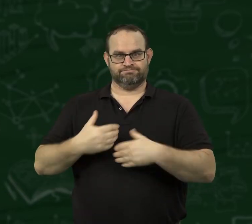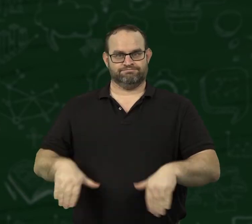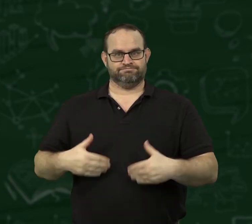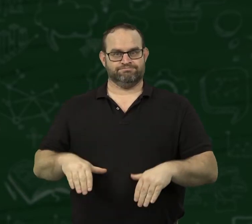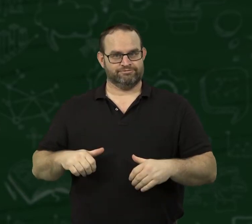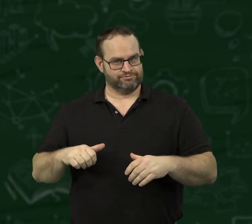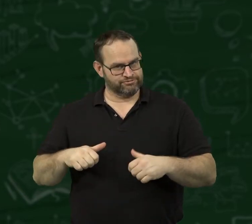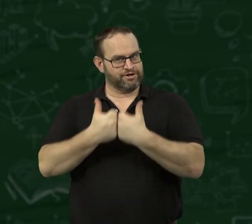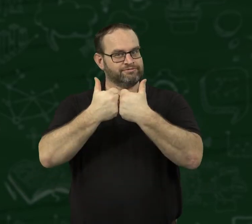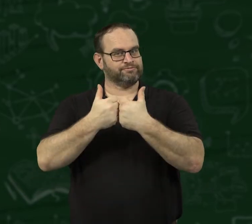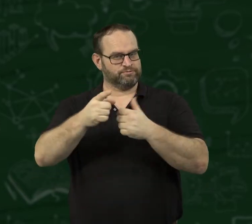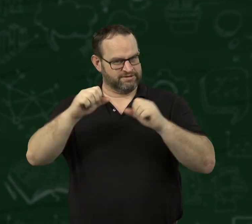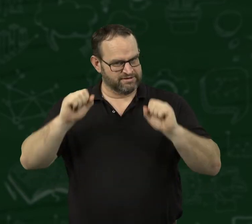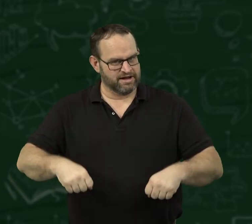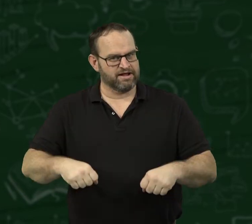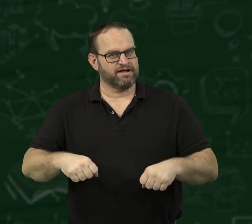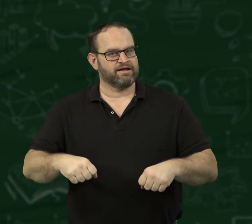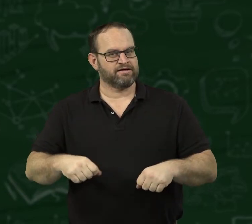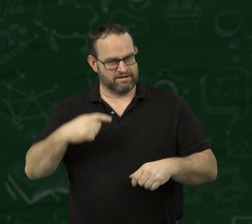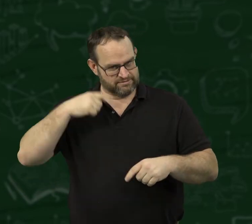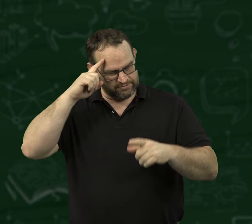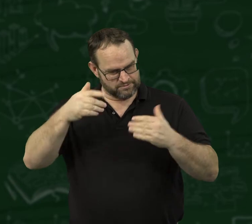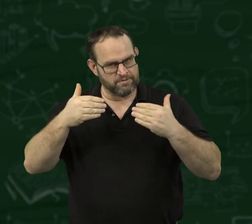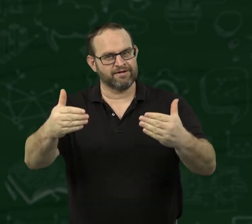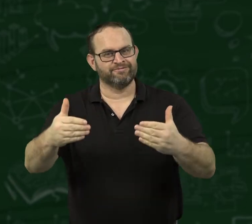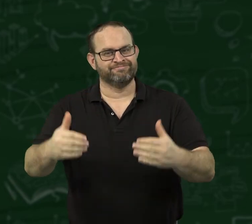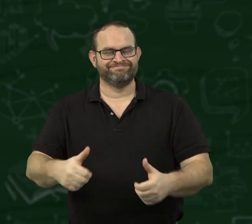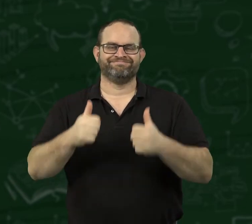I challenge you! That is a lot, but I think you can do it.